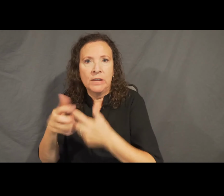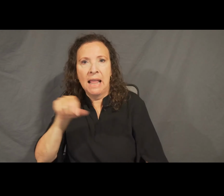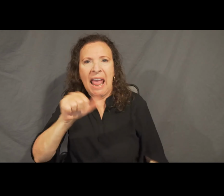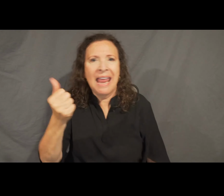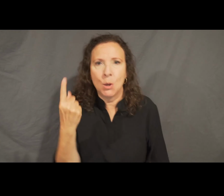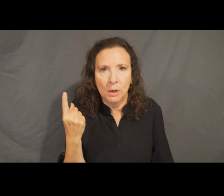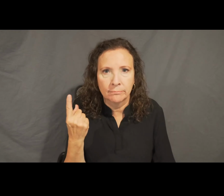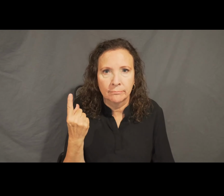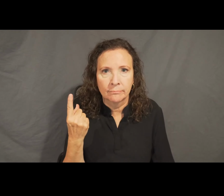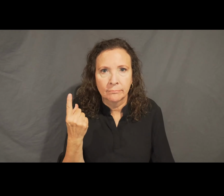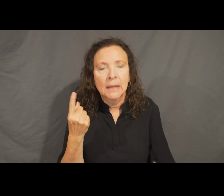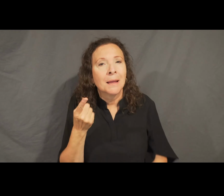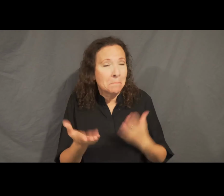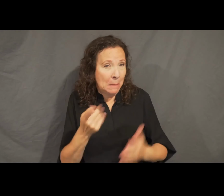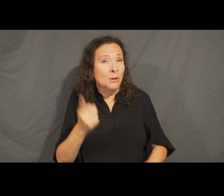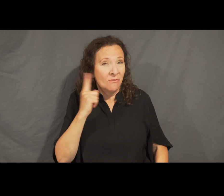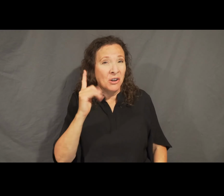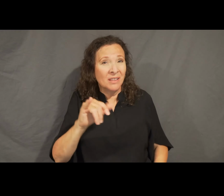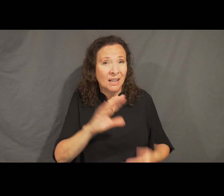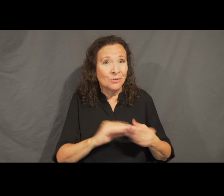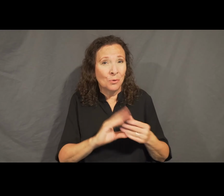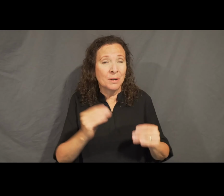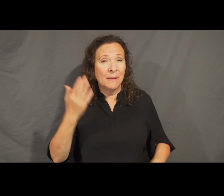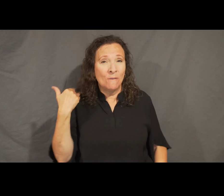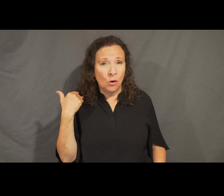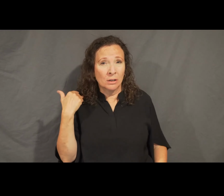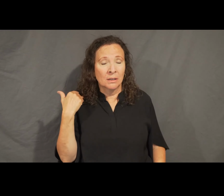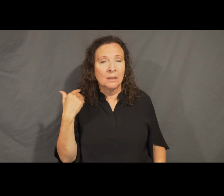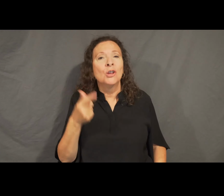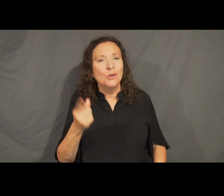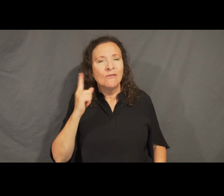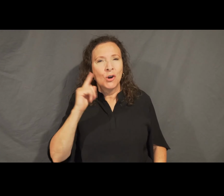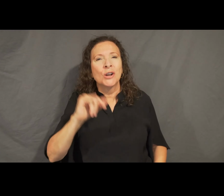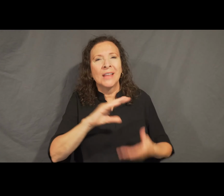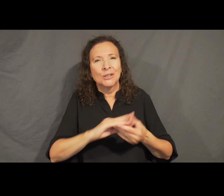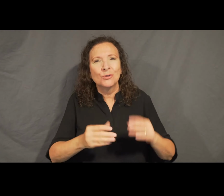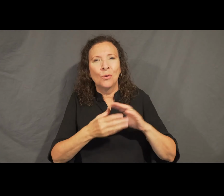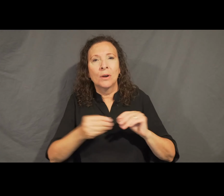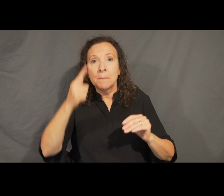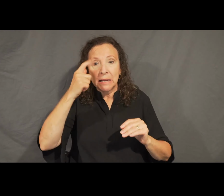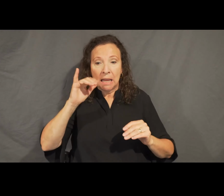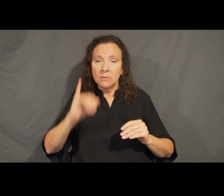Some of you know that story and have heard it before. The reason you've heard it is because it's been so foundational in our understanding